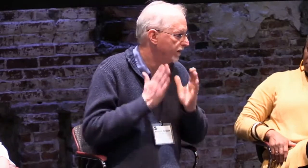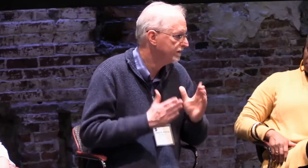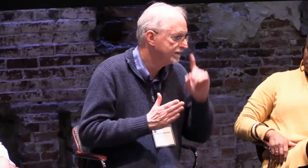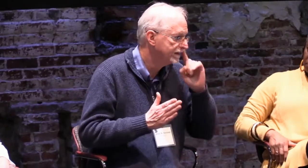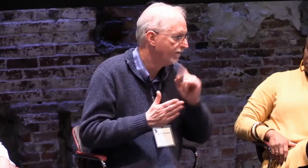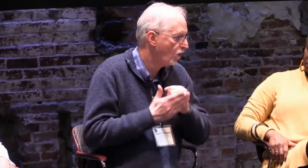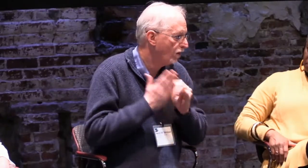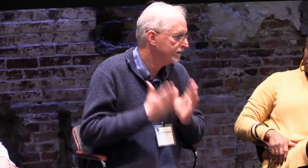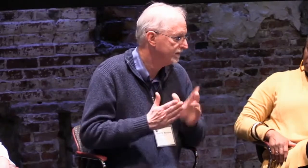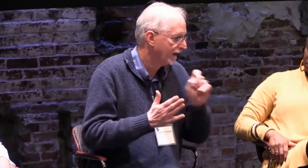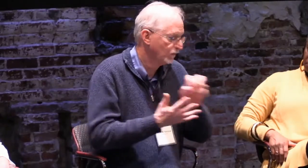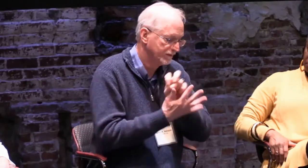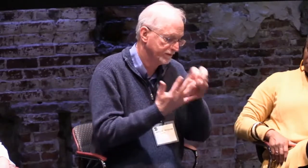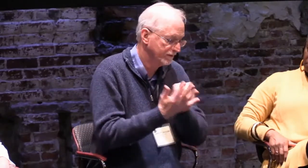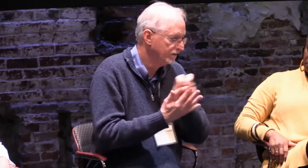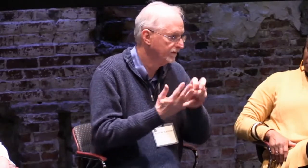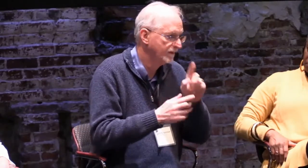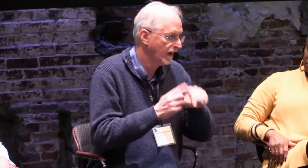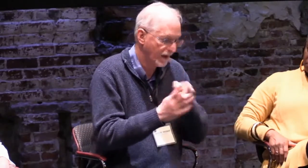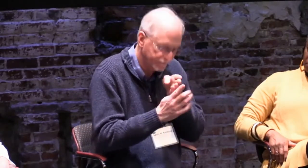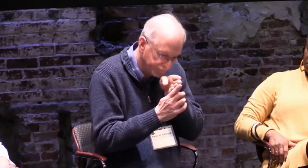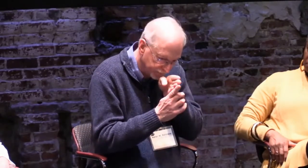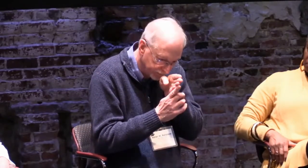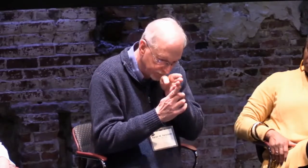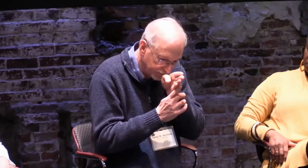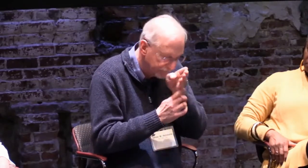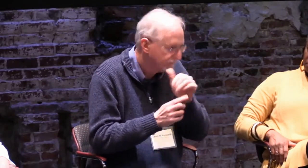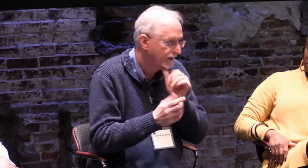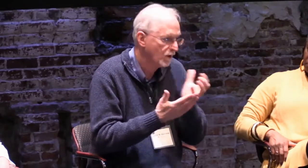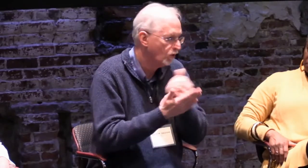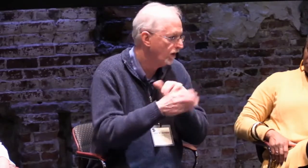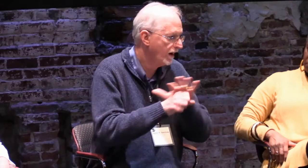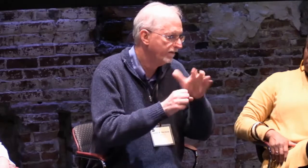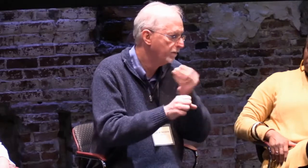I feel a very important aspect for all artists to have.